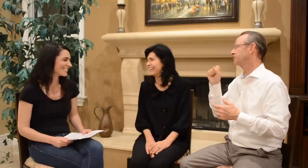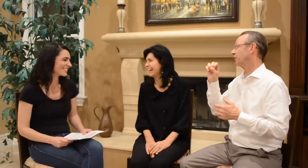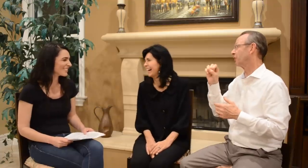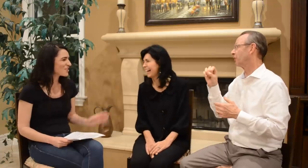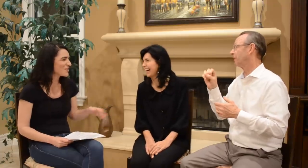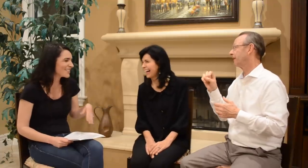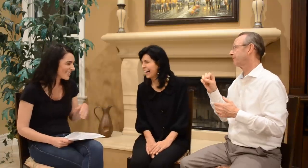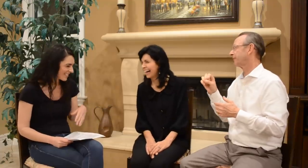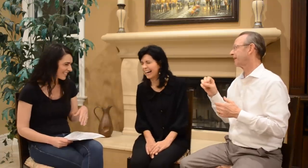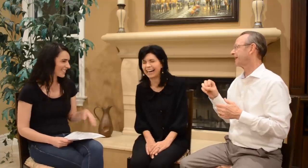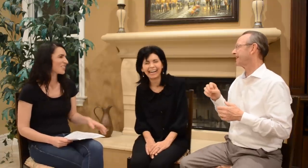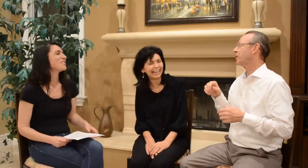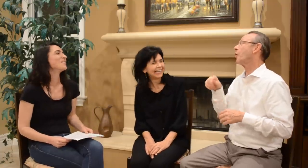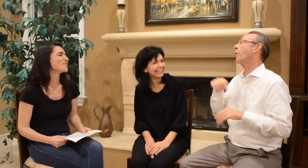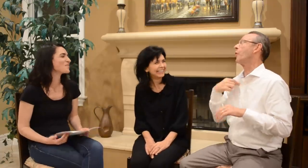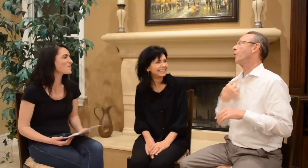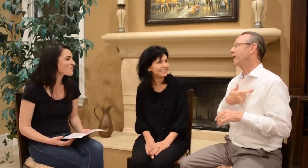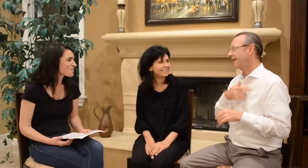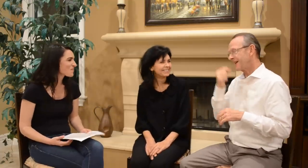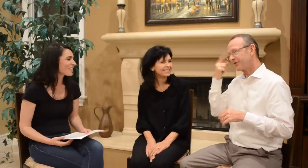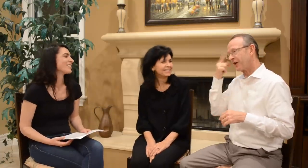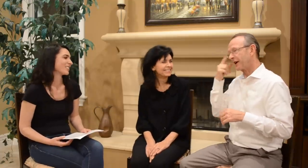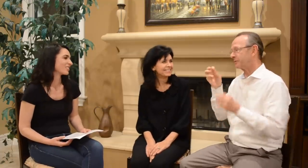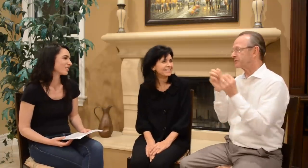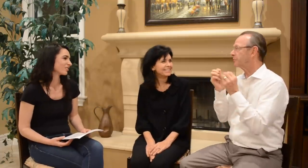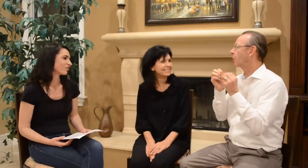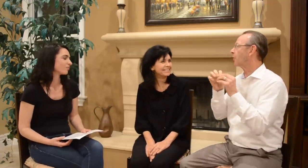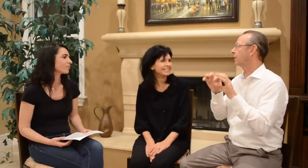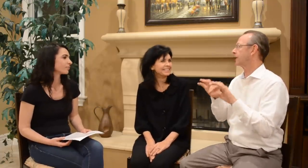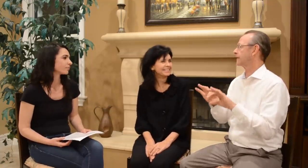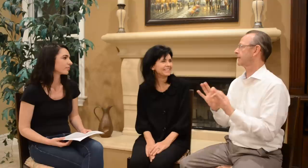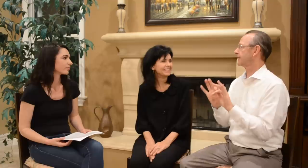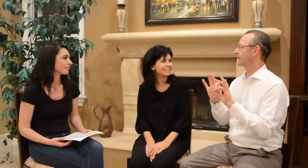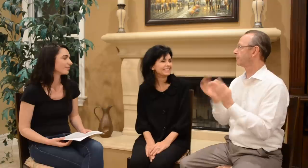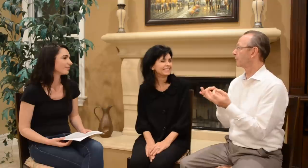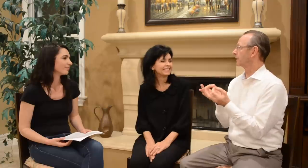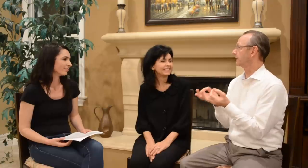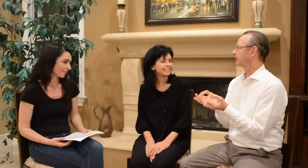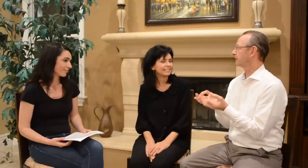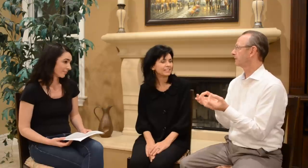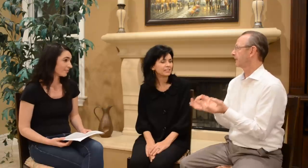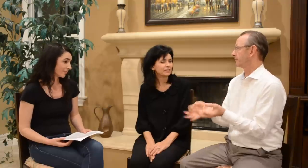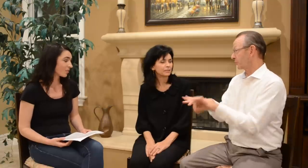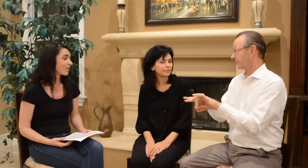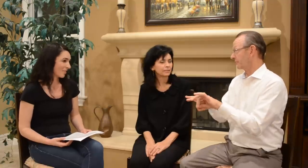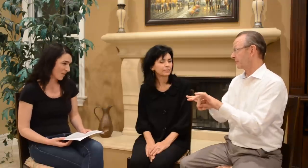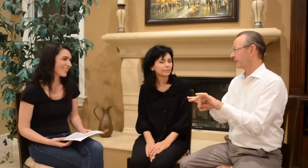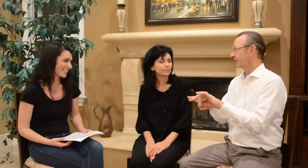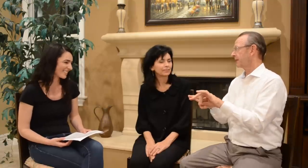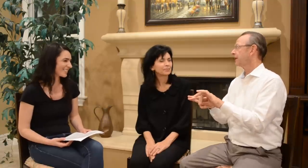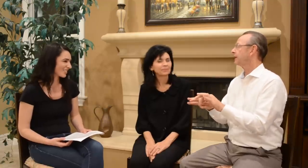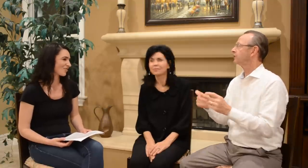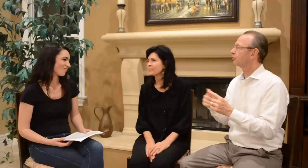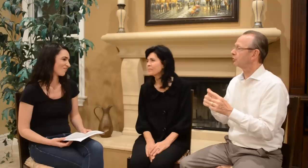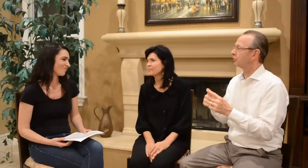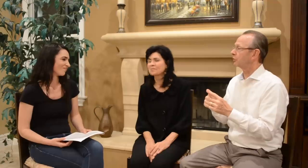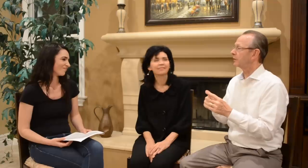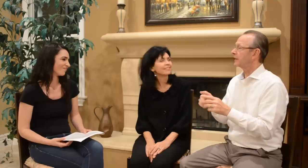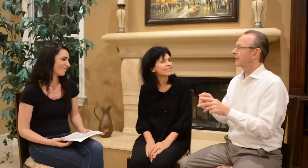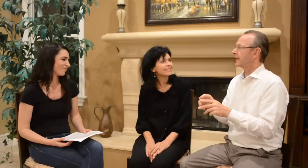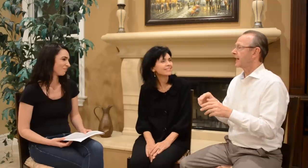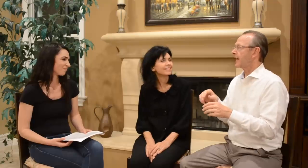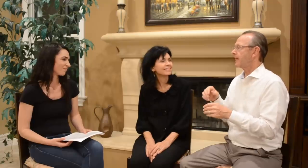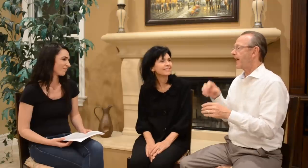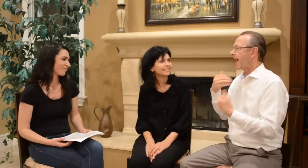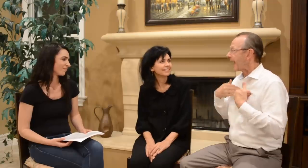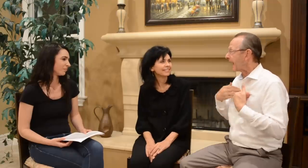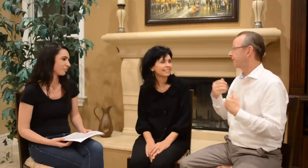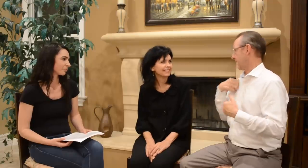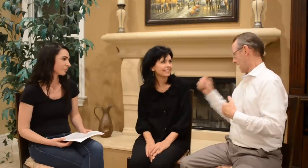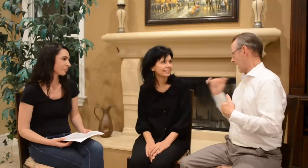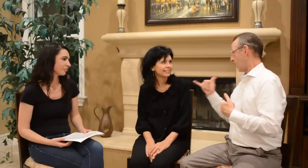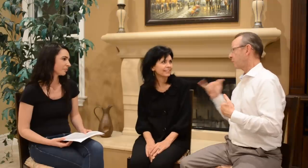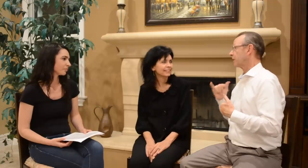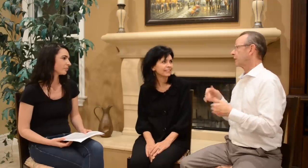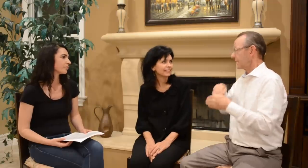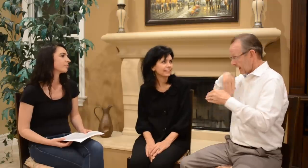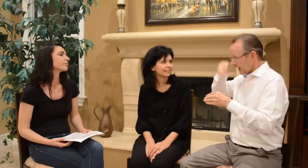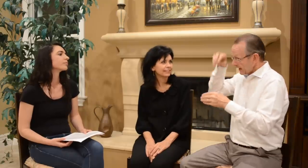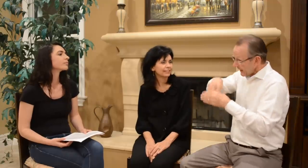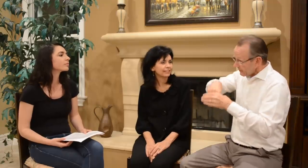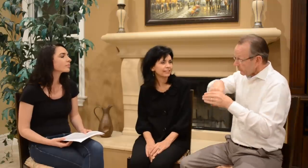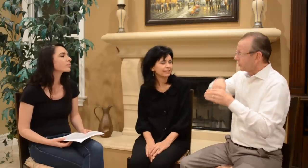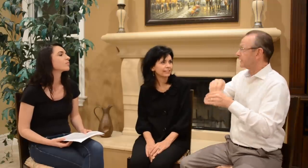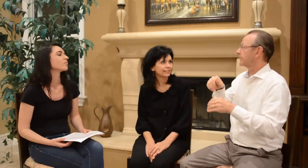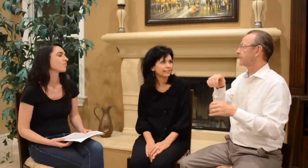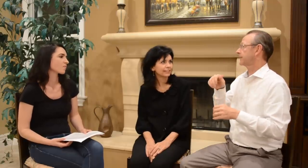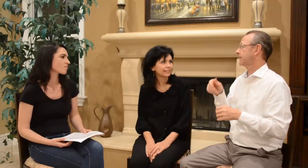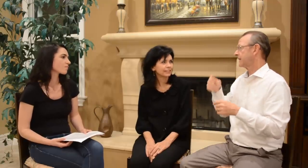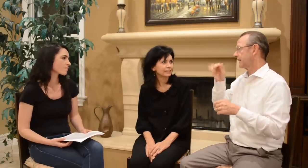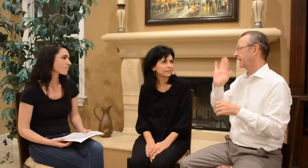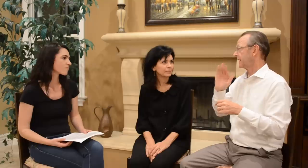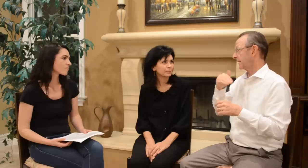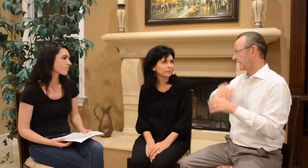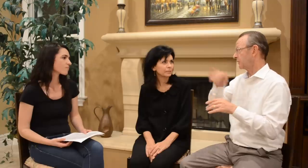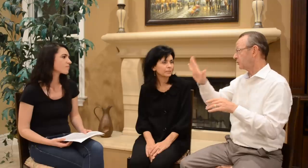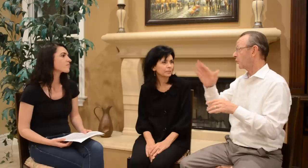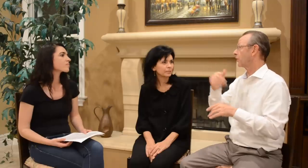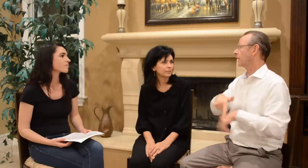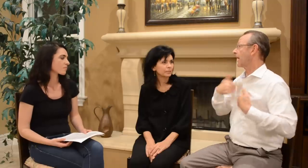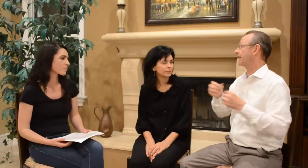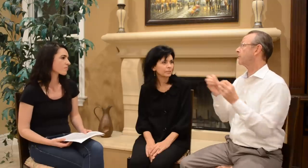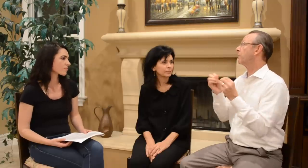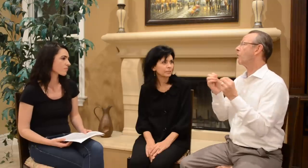and so we thought it was more important to have our input in your life